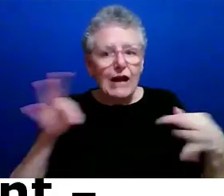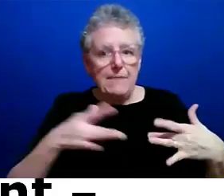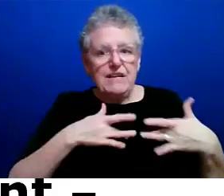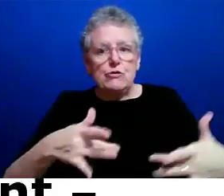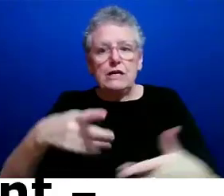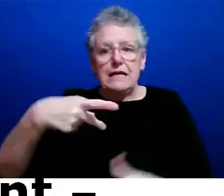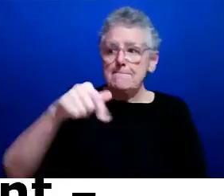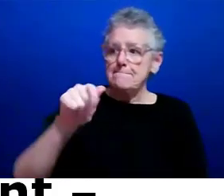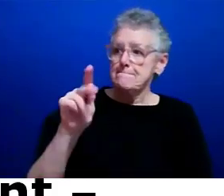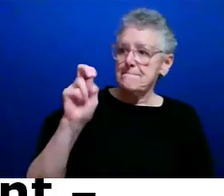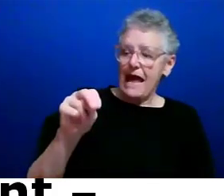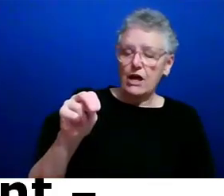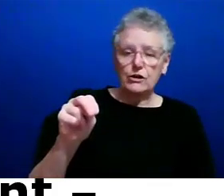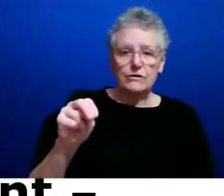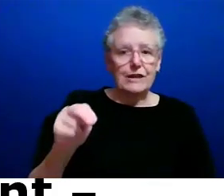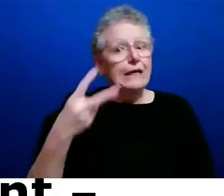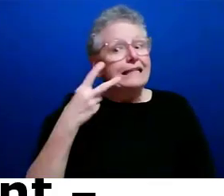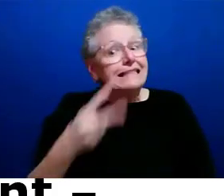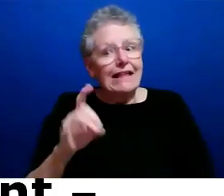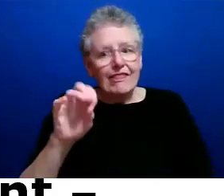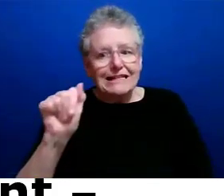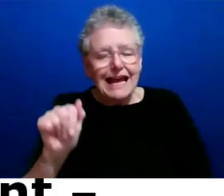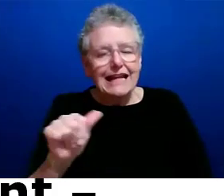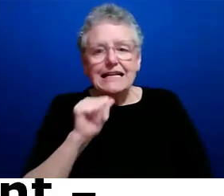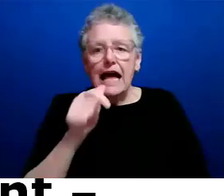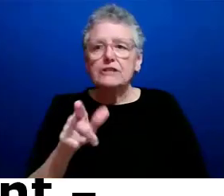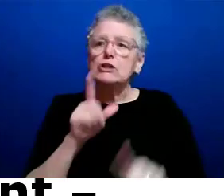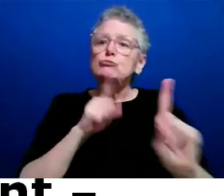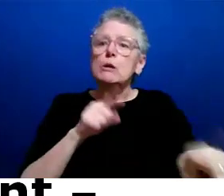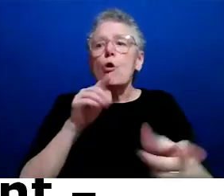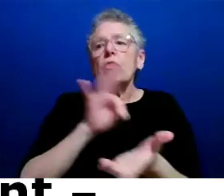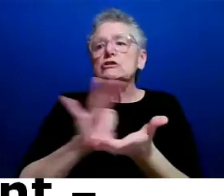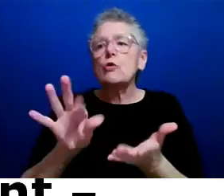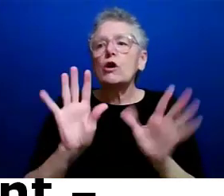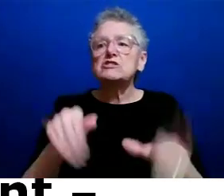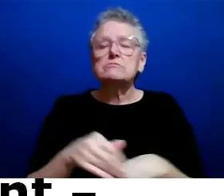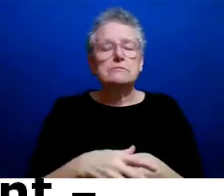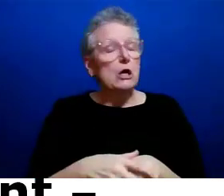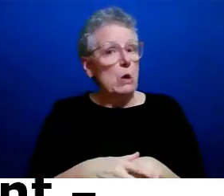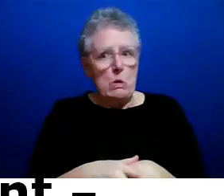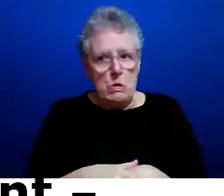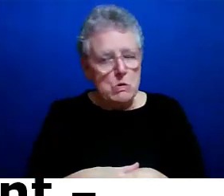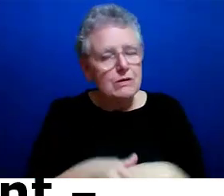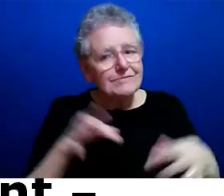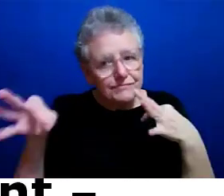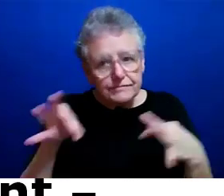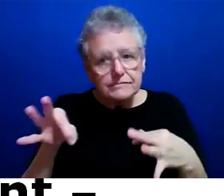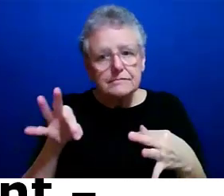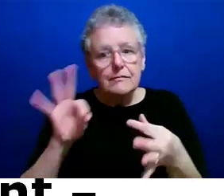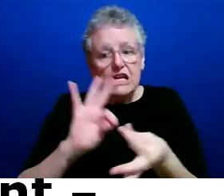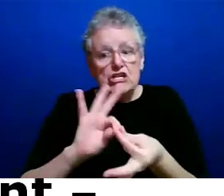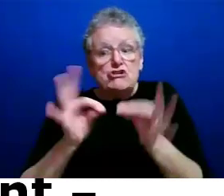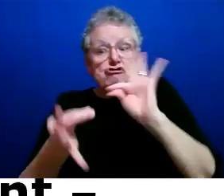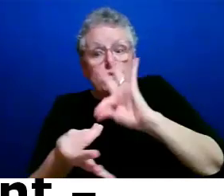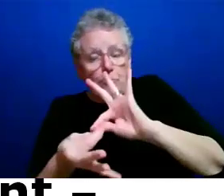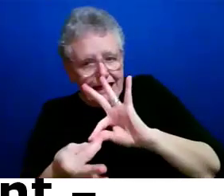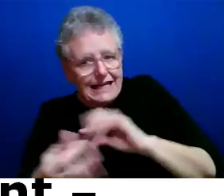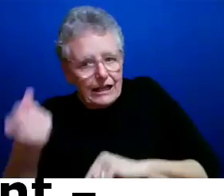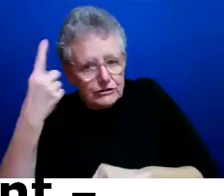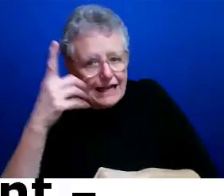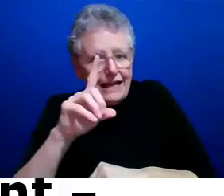that exist in data, not just simply report the scores. Interpreting data with a DHH lens